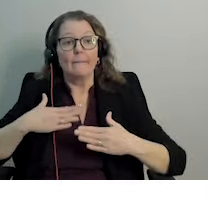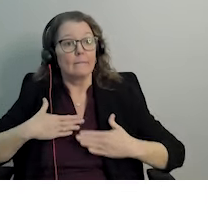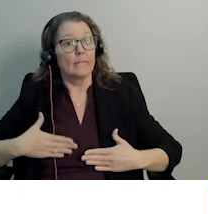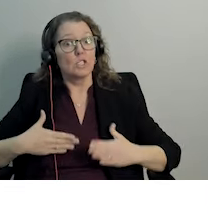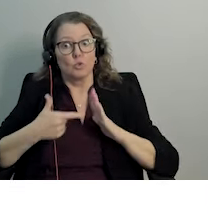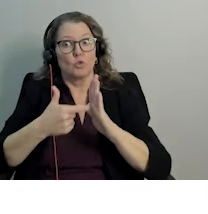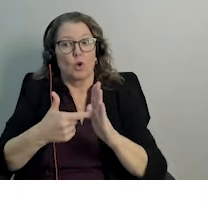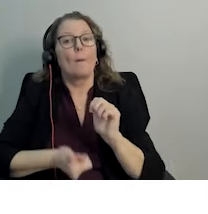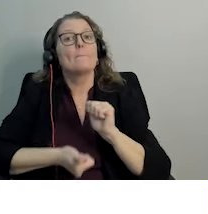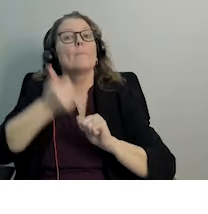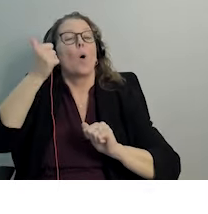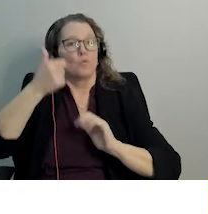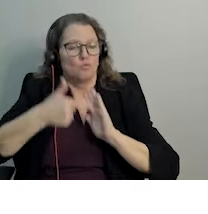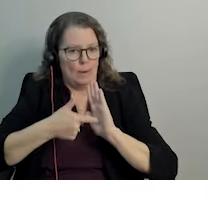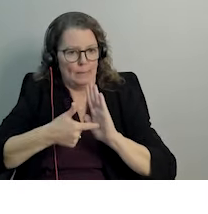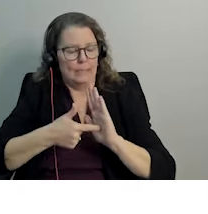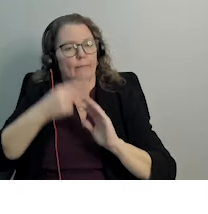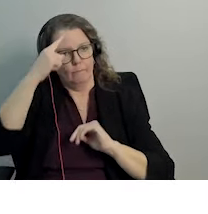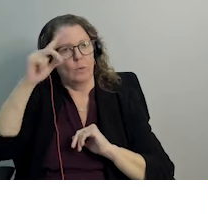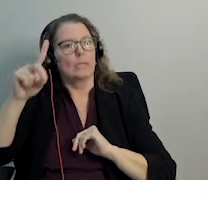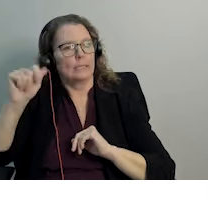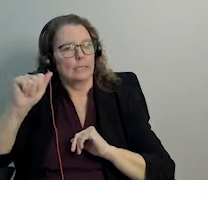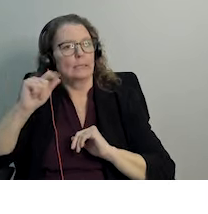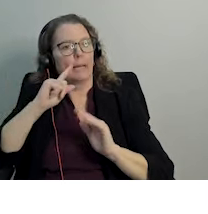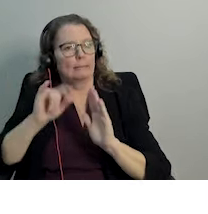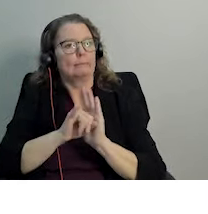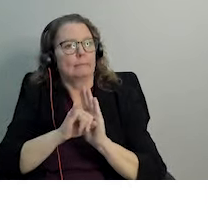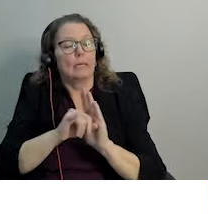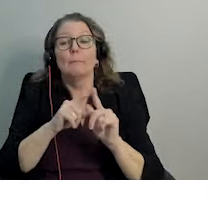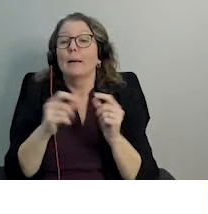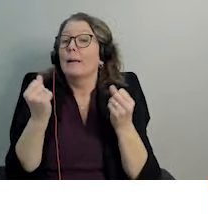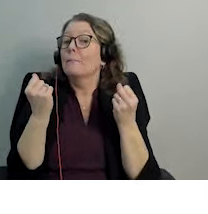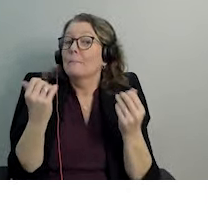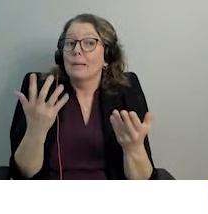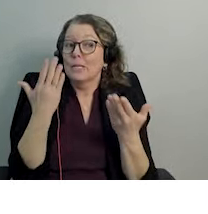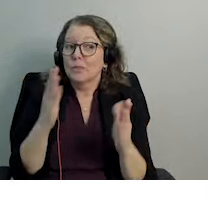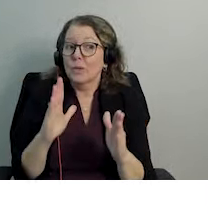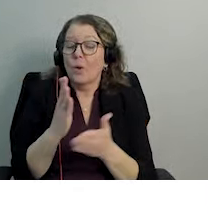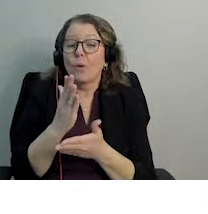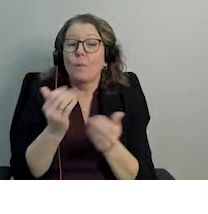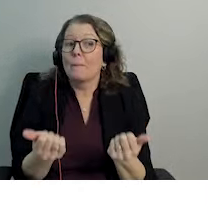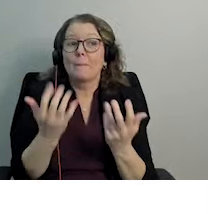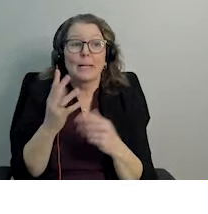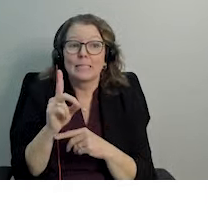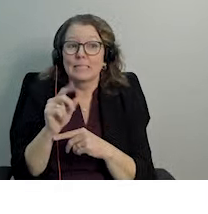when we think of disability identities. But what a lot of folks don't know is most disabilities are not apparent